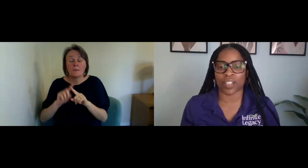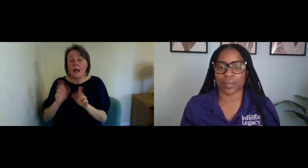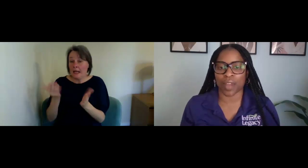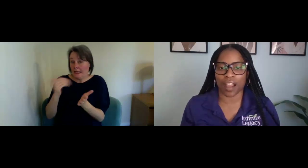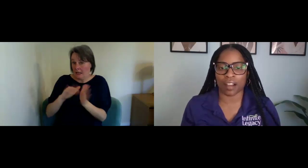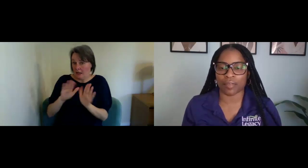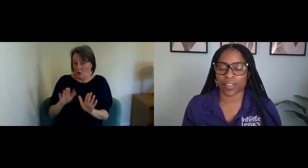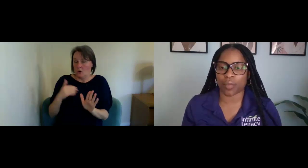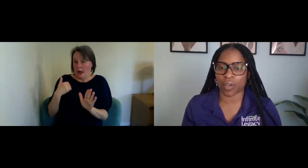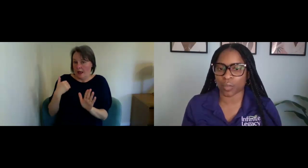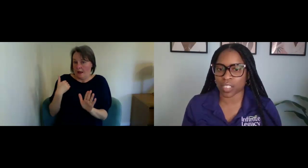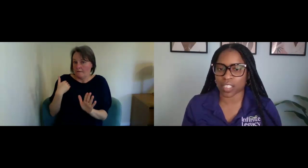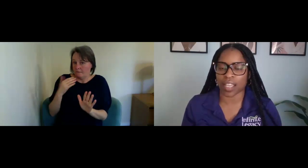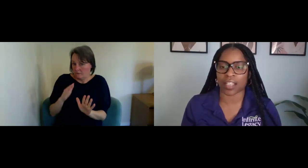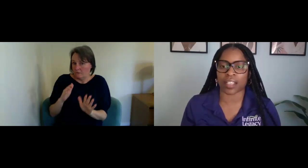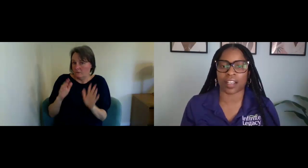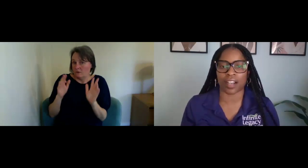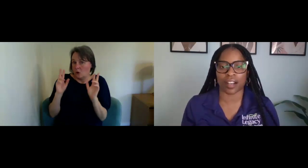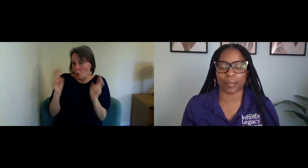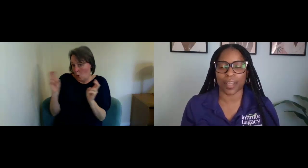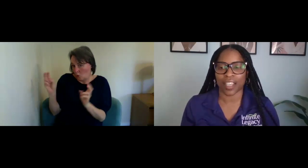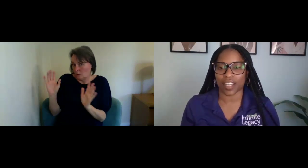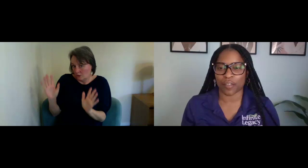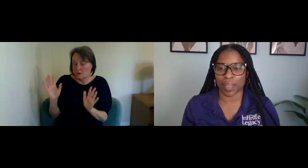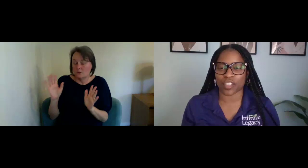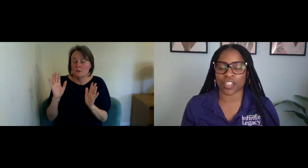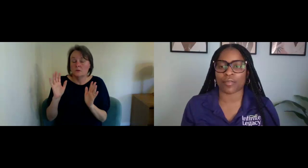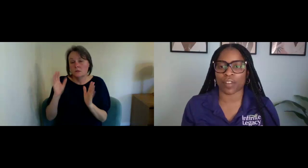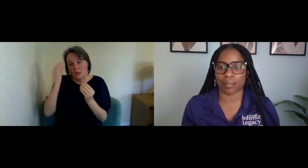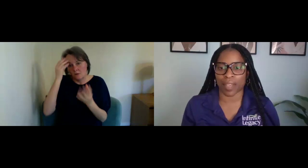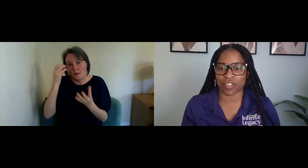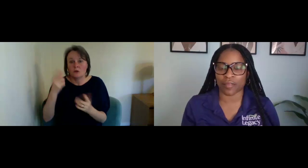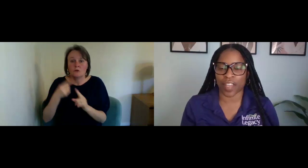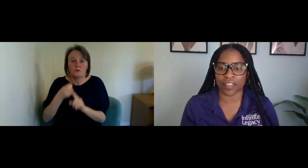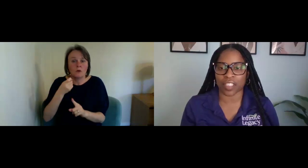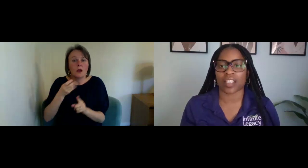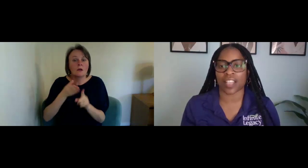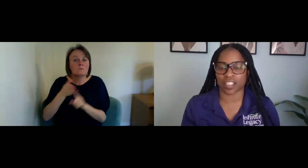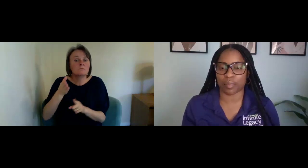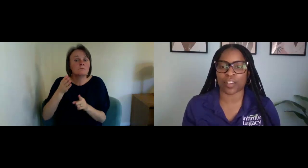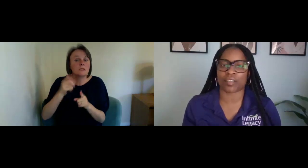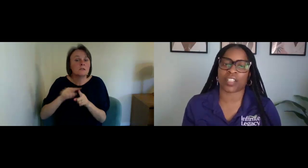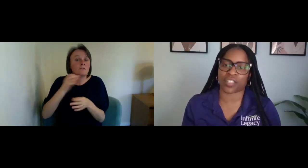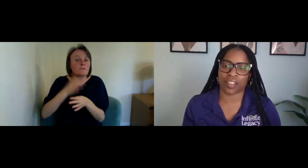we do have quotes and information from major faiths that support donation